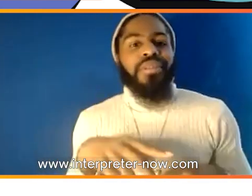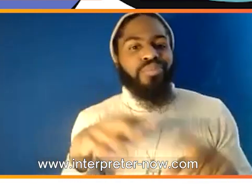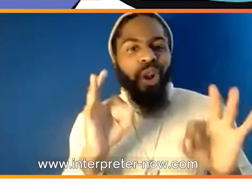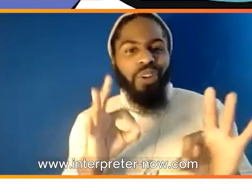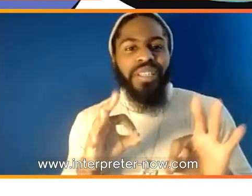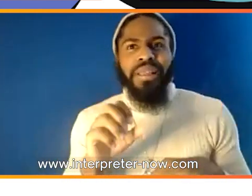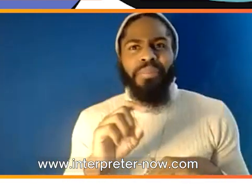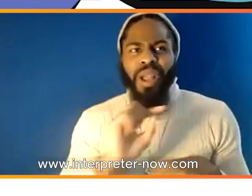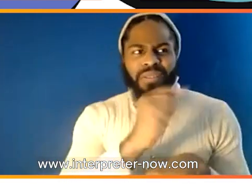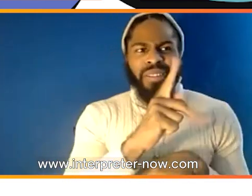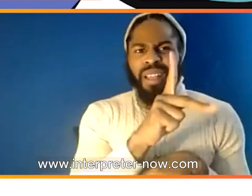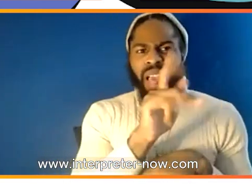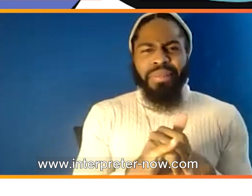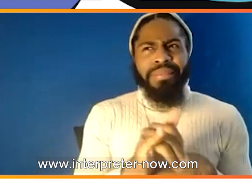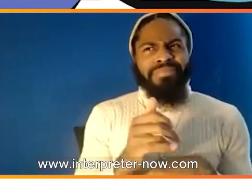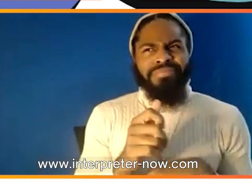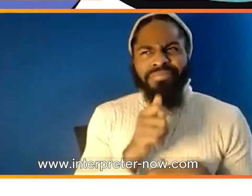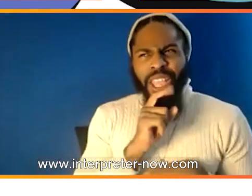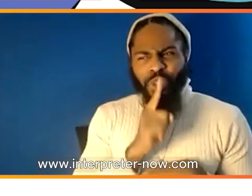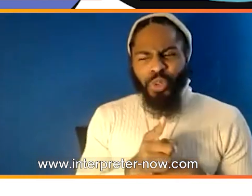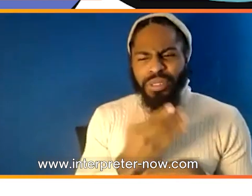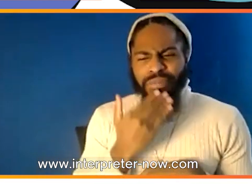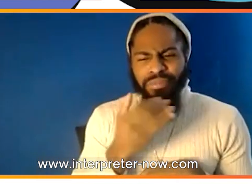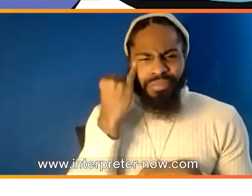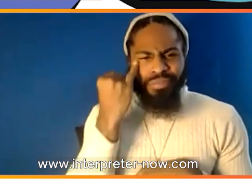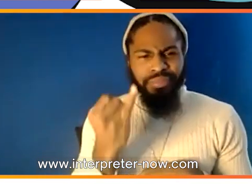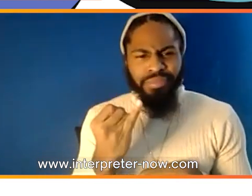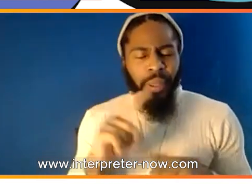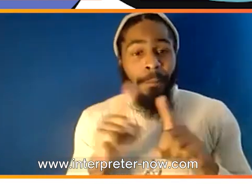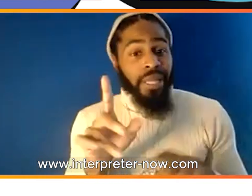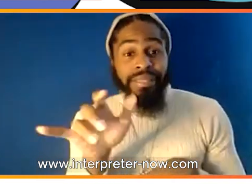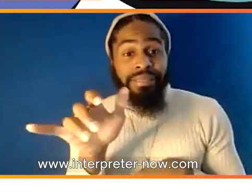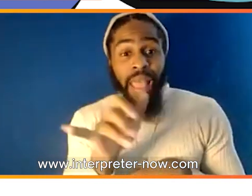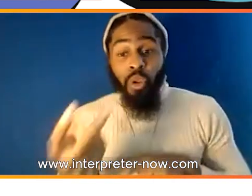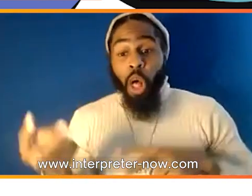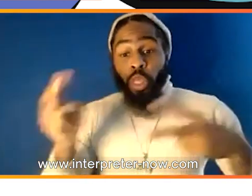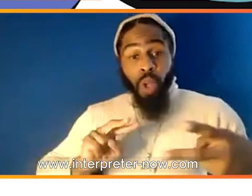idea." And vice versa. When I would get feedback, when we were in our initial days, I would